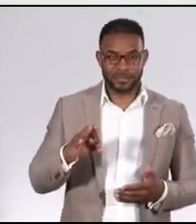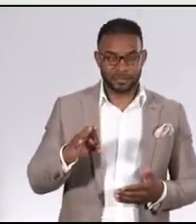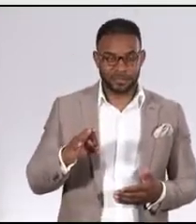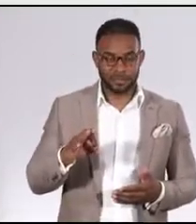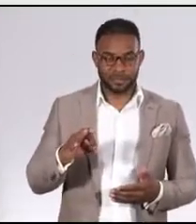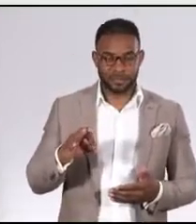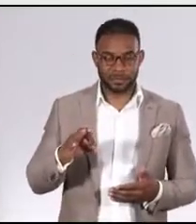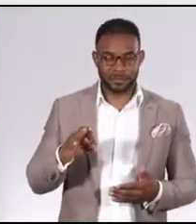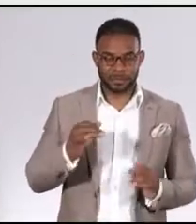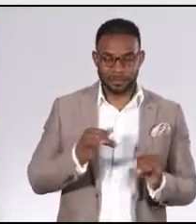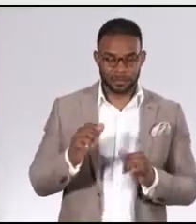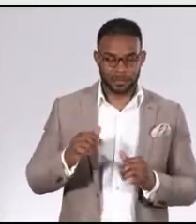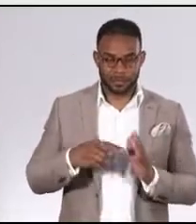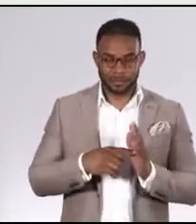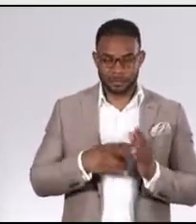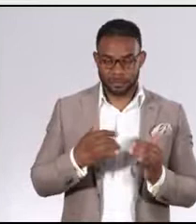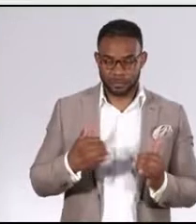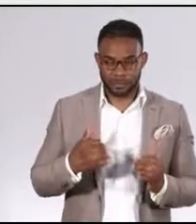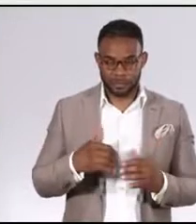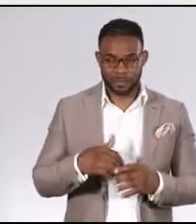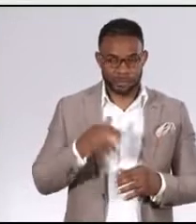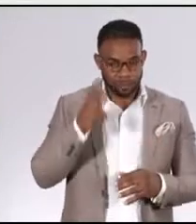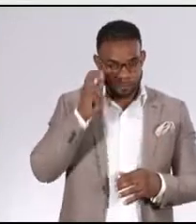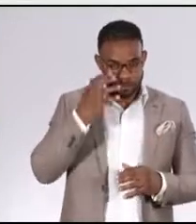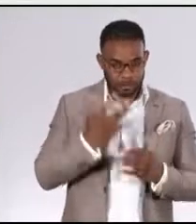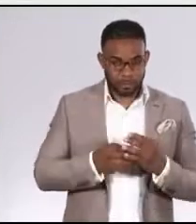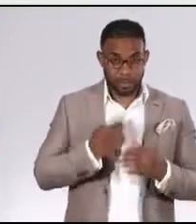individuals represented today with hearing loss in both years.